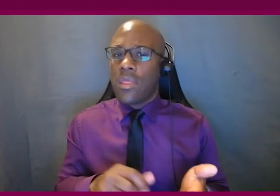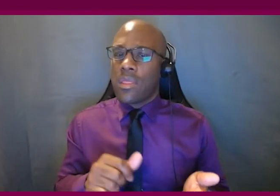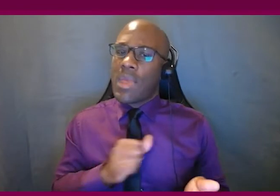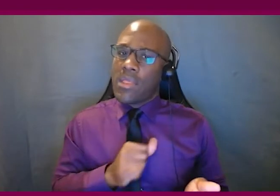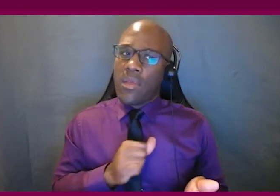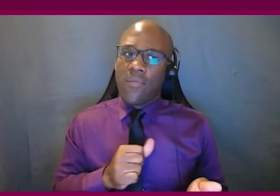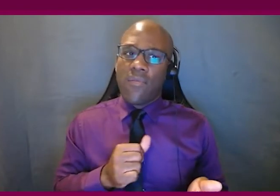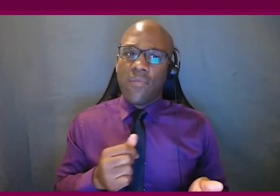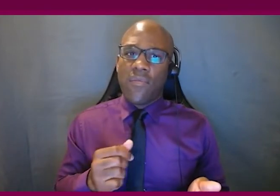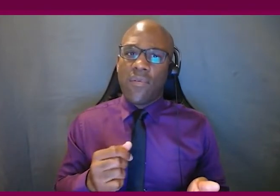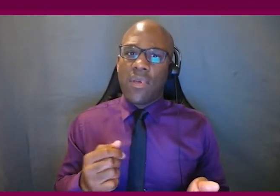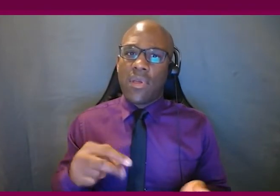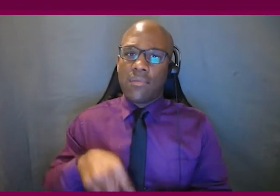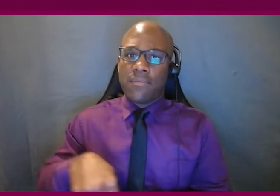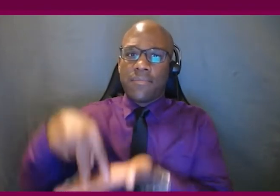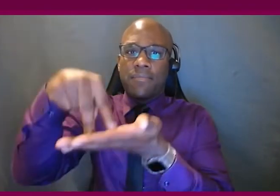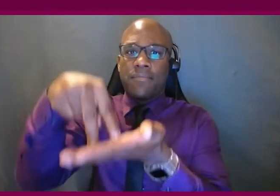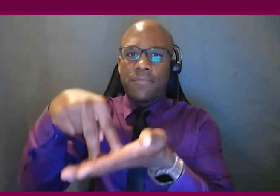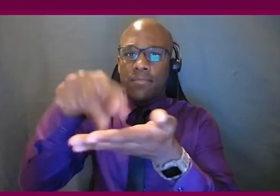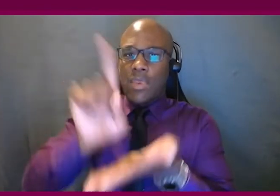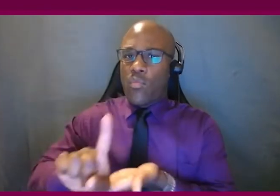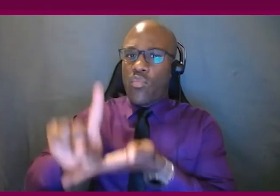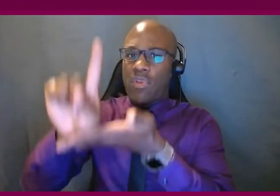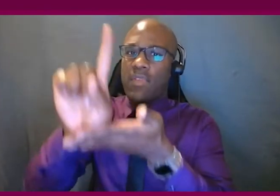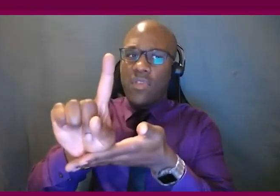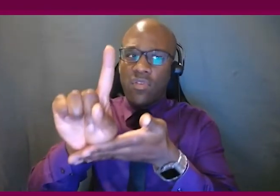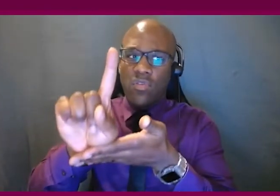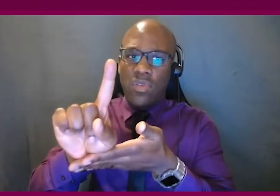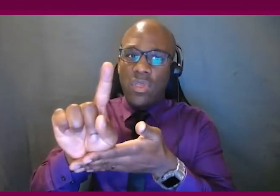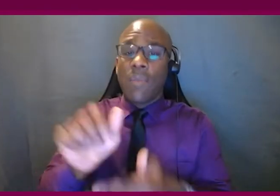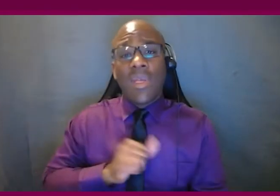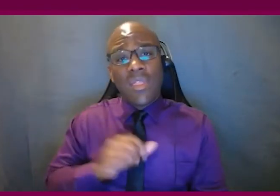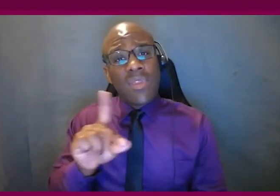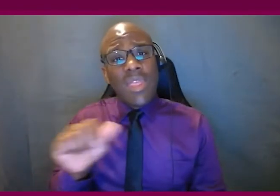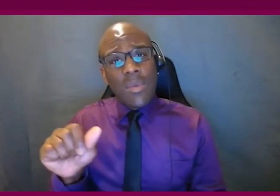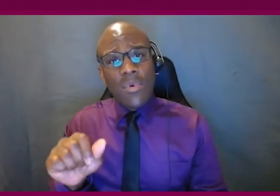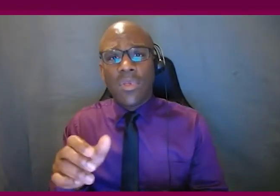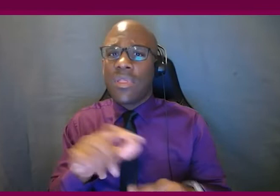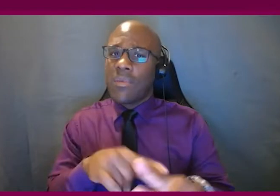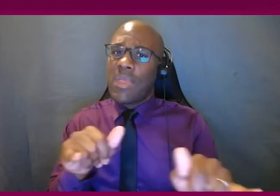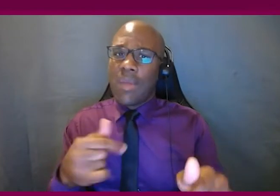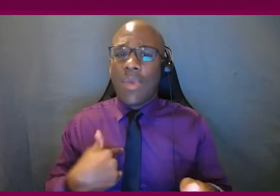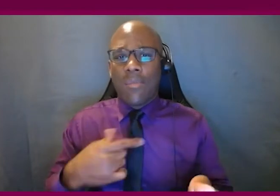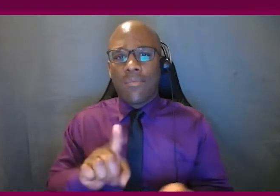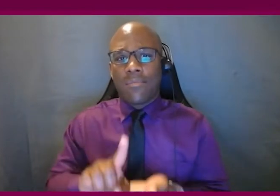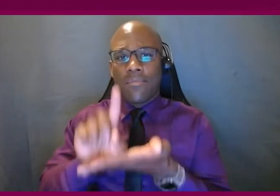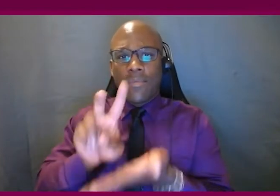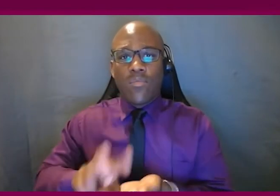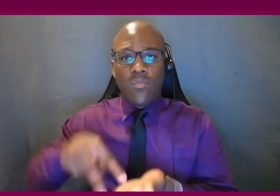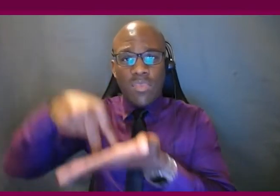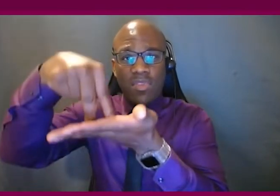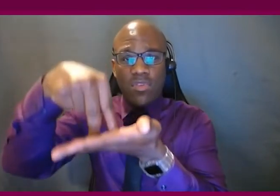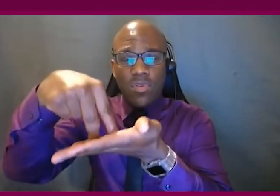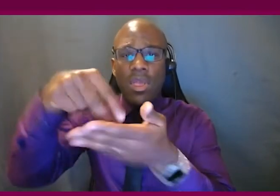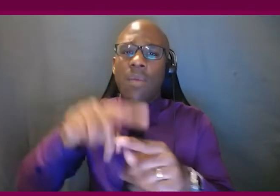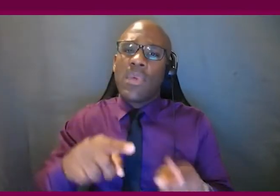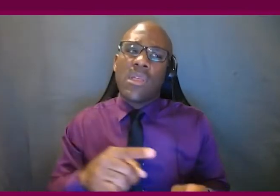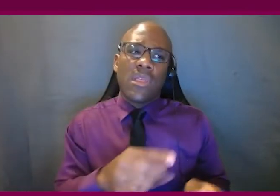inspired by Sins Invalid and by disability justice is this idea of interdependency especially